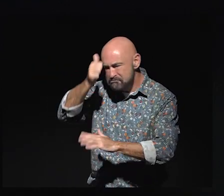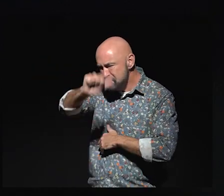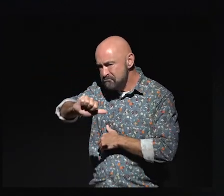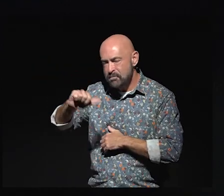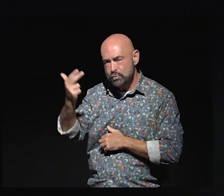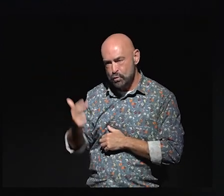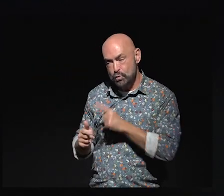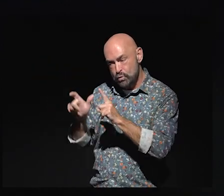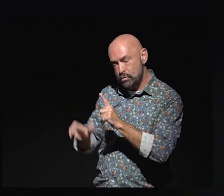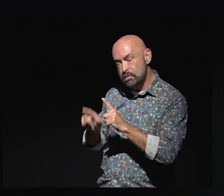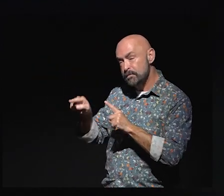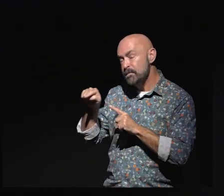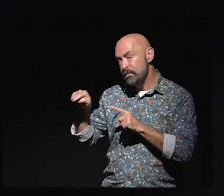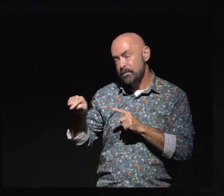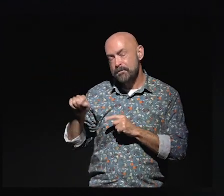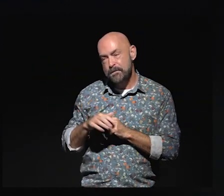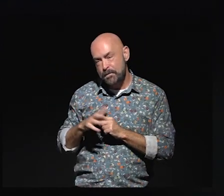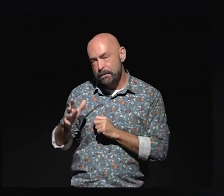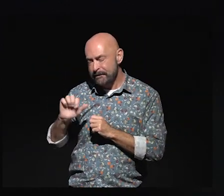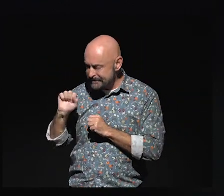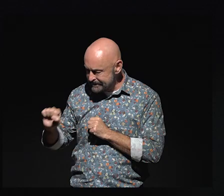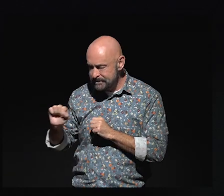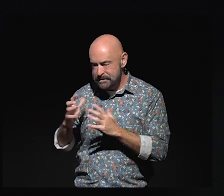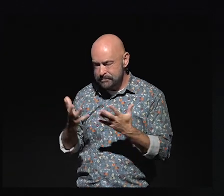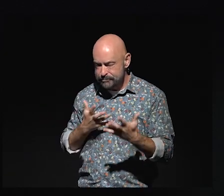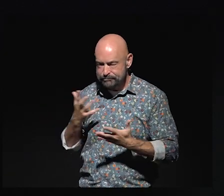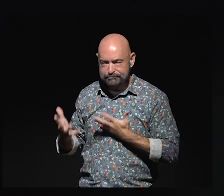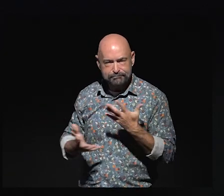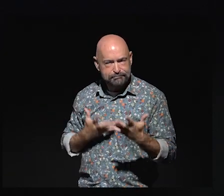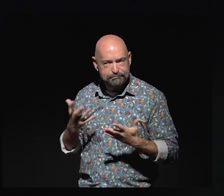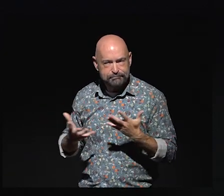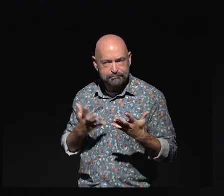the one who would force his own studio in new directions.